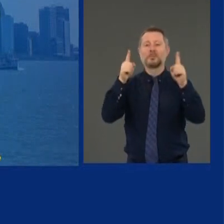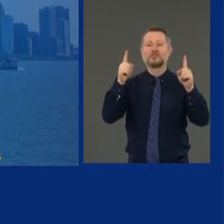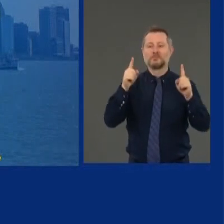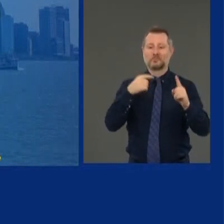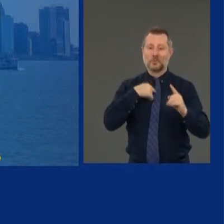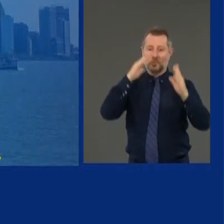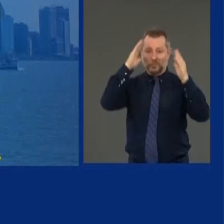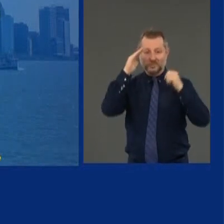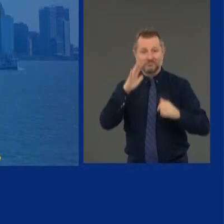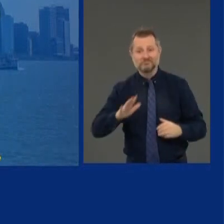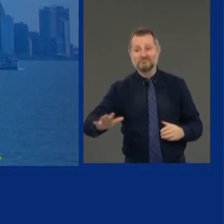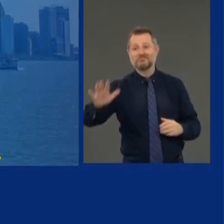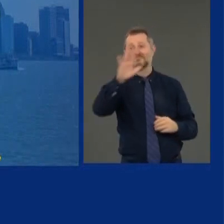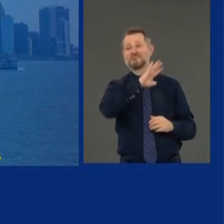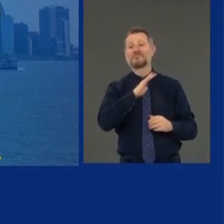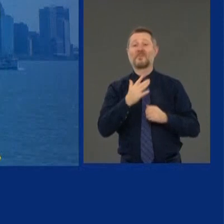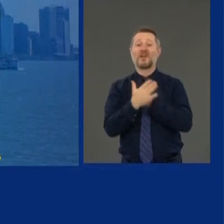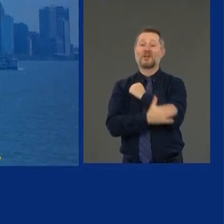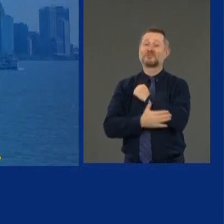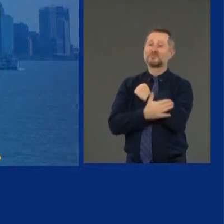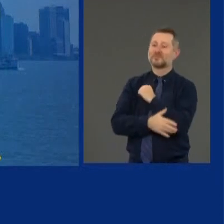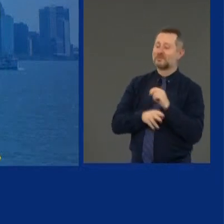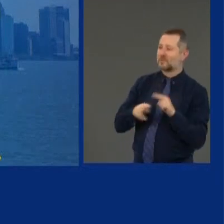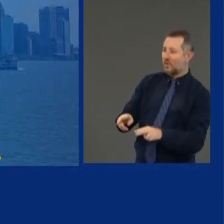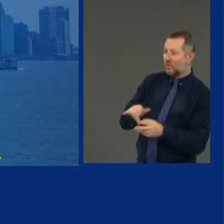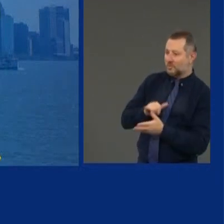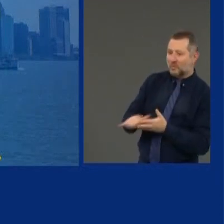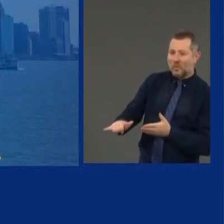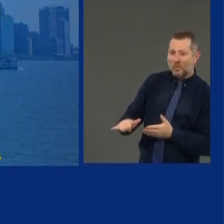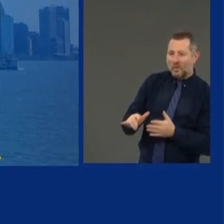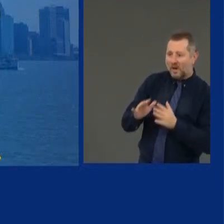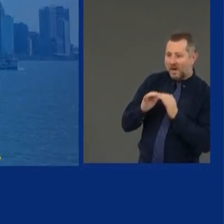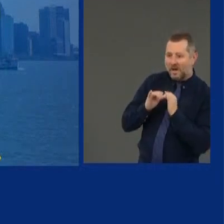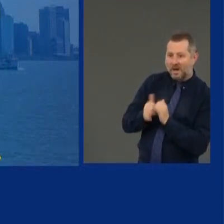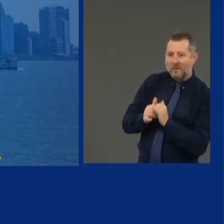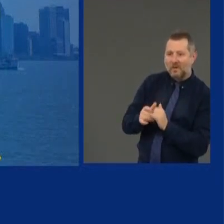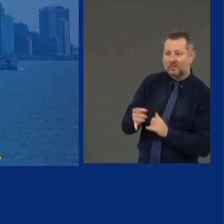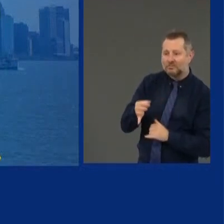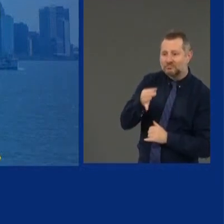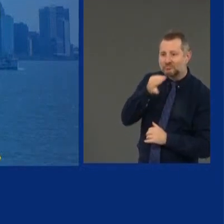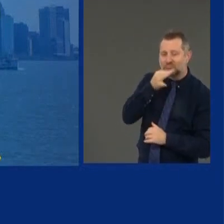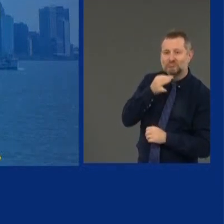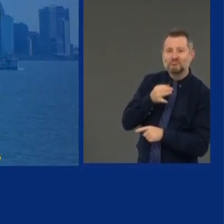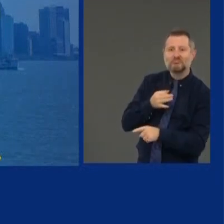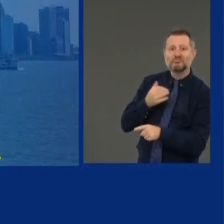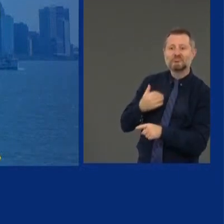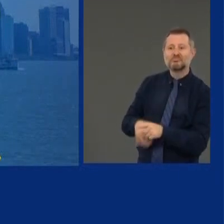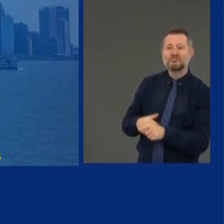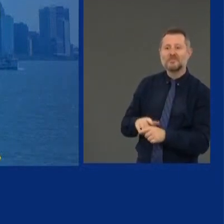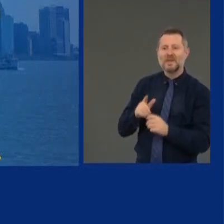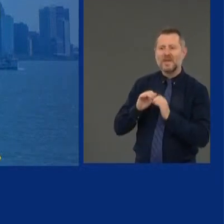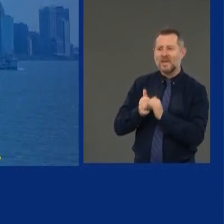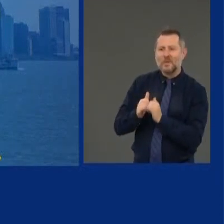ACCOMPLISHED HERE IN NEW YORK.